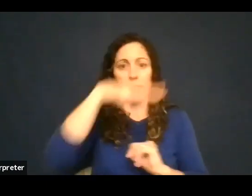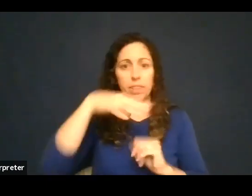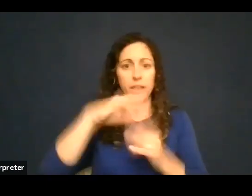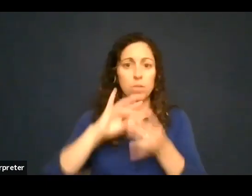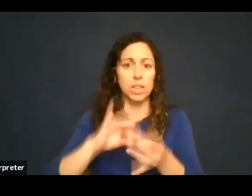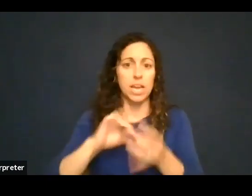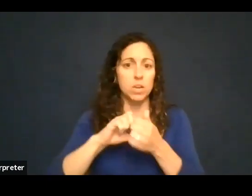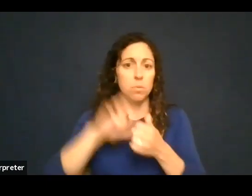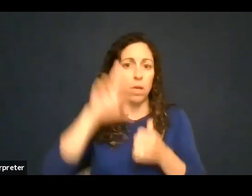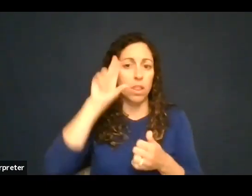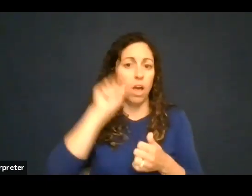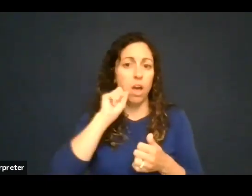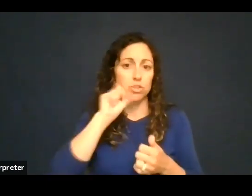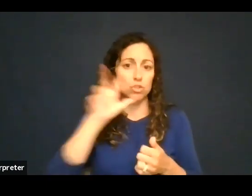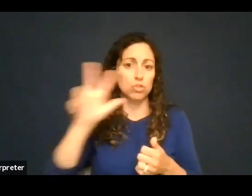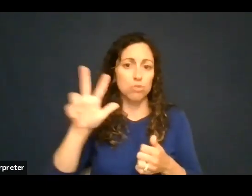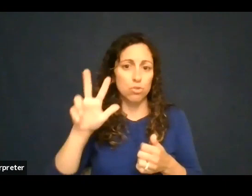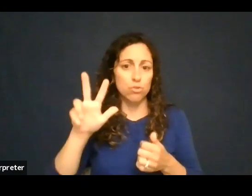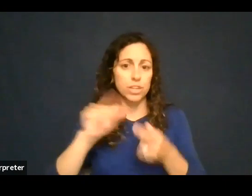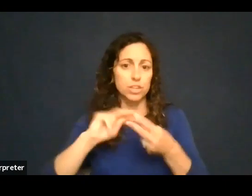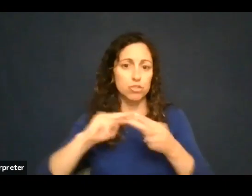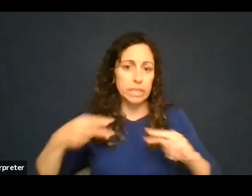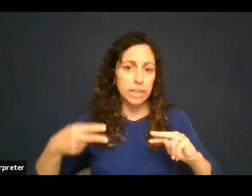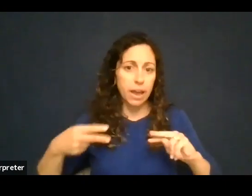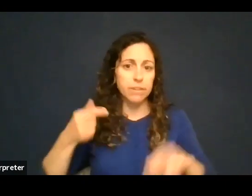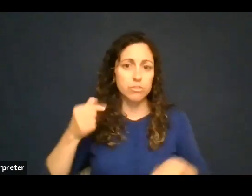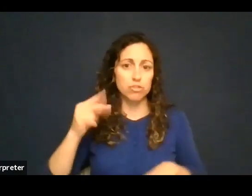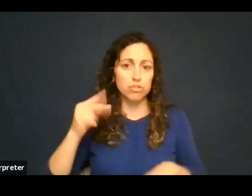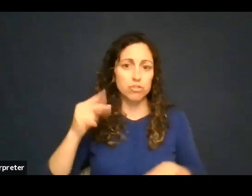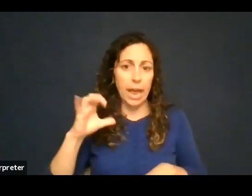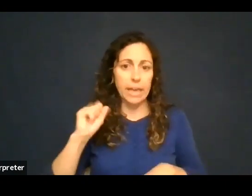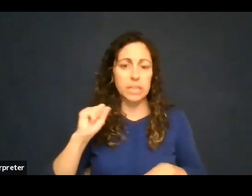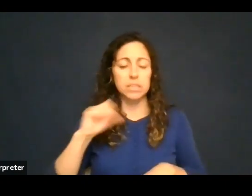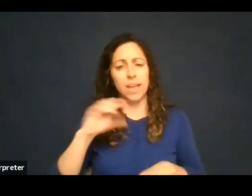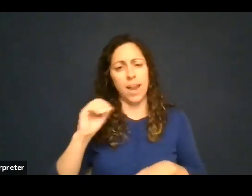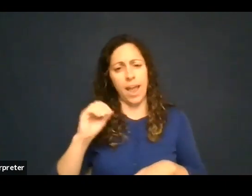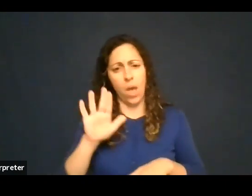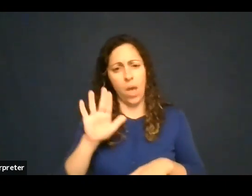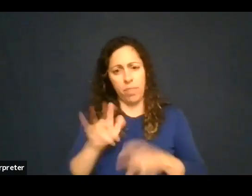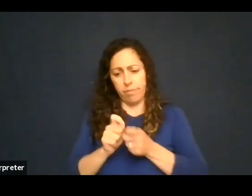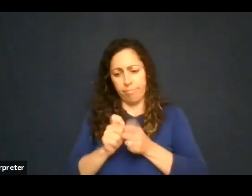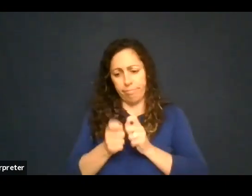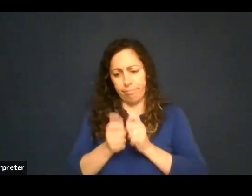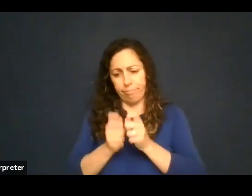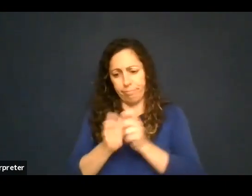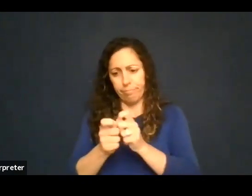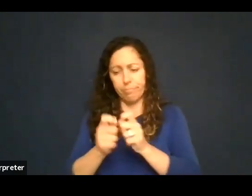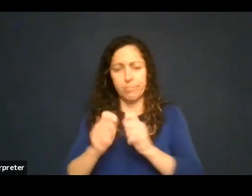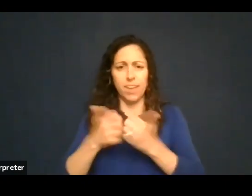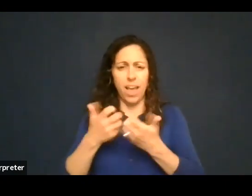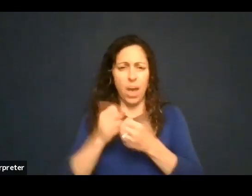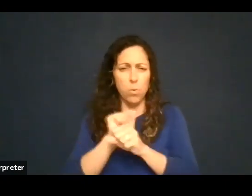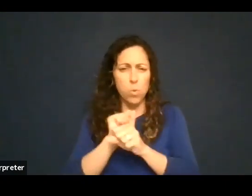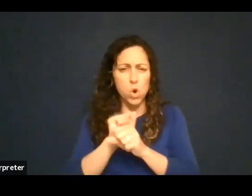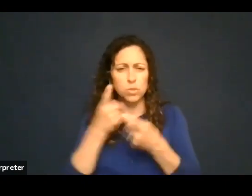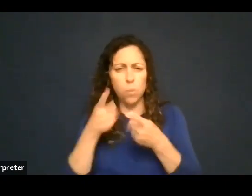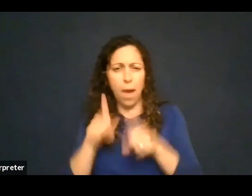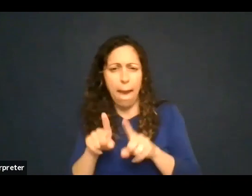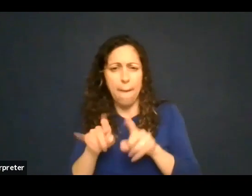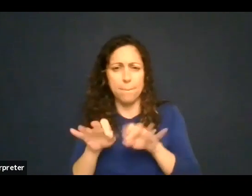and how these mutations work on a molecular level. Thank you. Actually, then that feeds right nicely